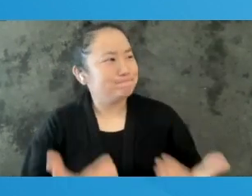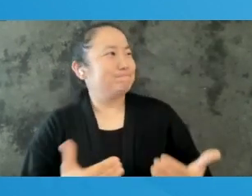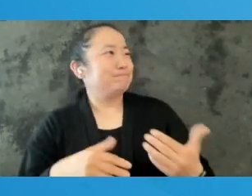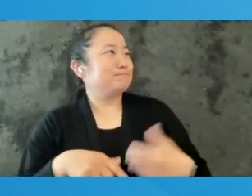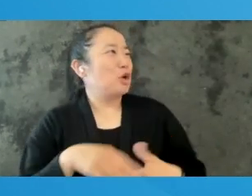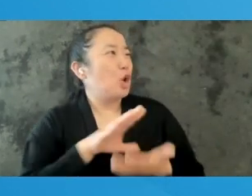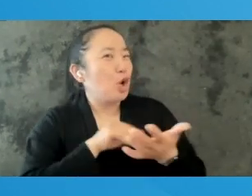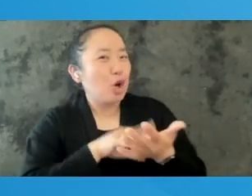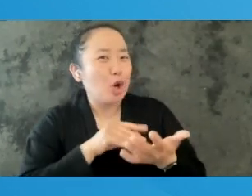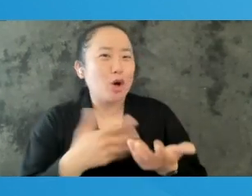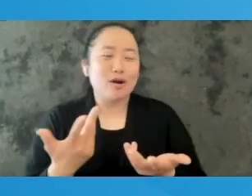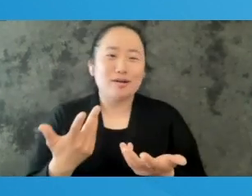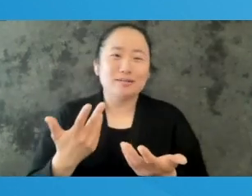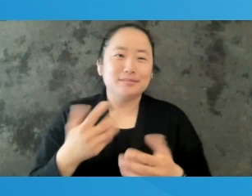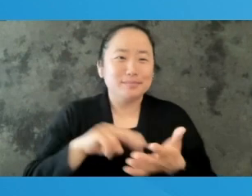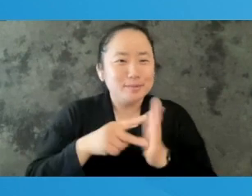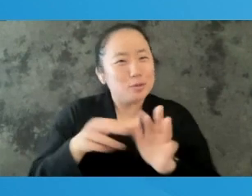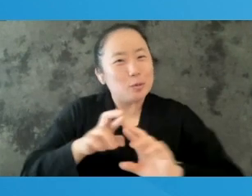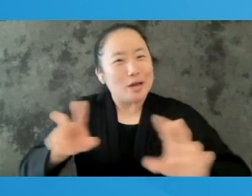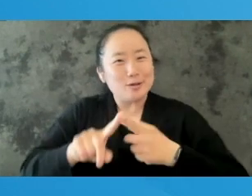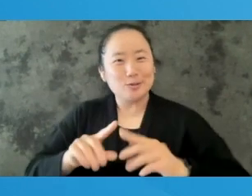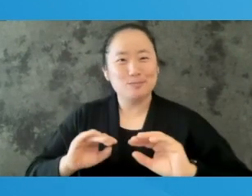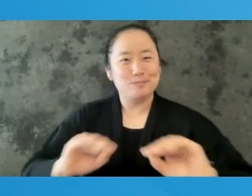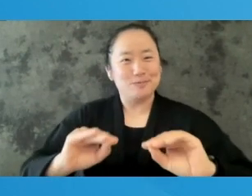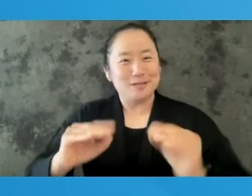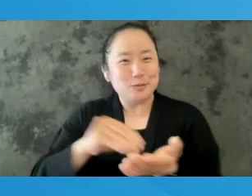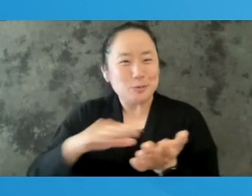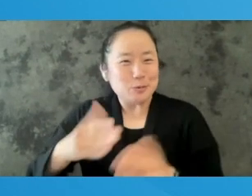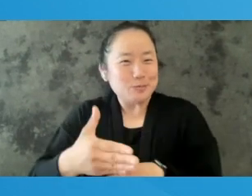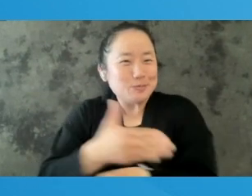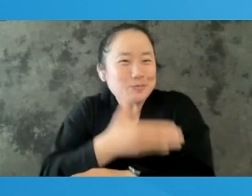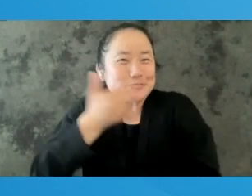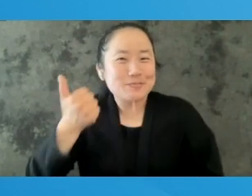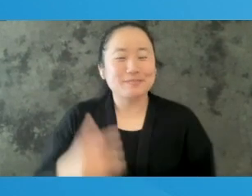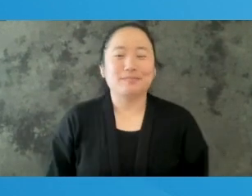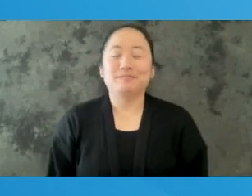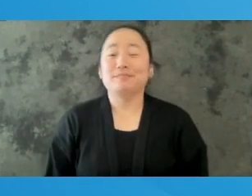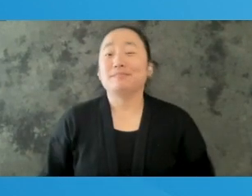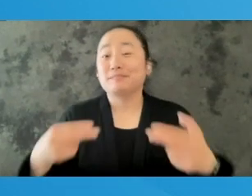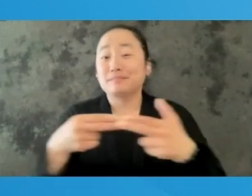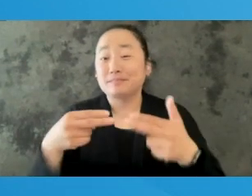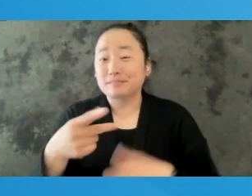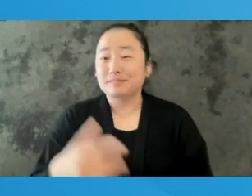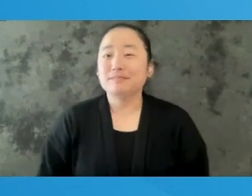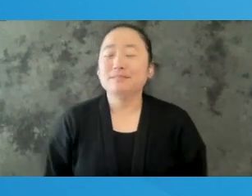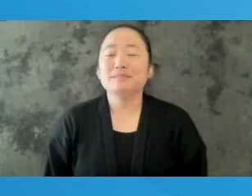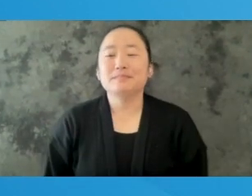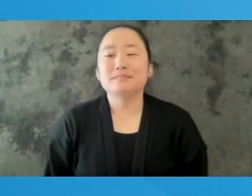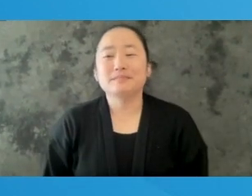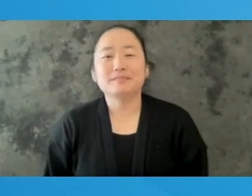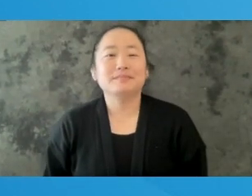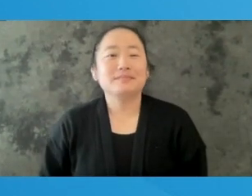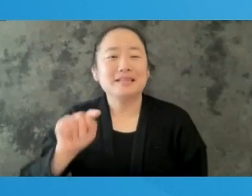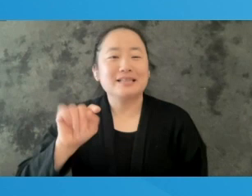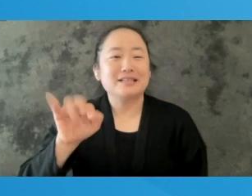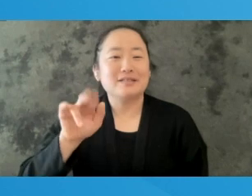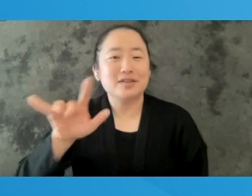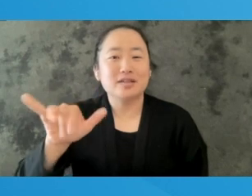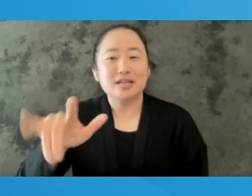students. Next slide, please. I'm gonna give you just a little bit of background about the Hirshhorn and then we will jump